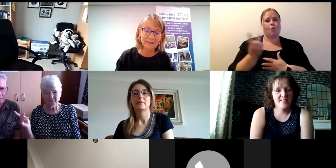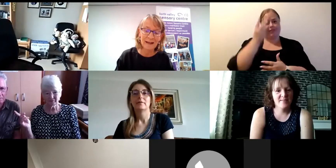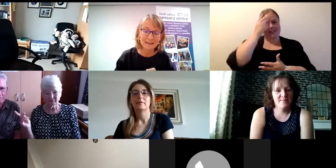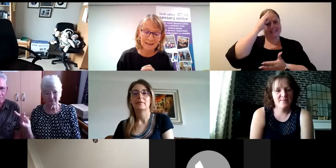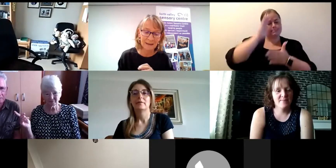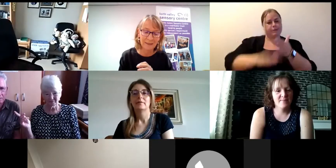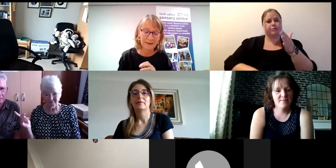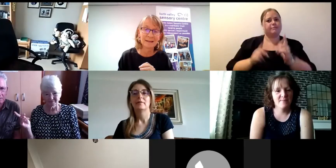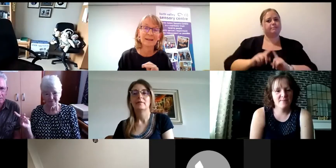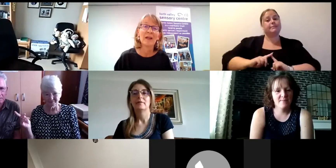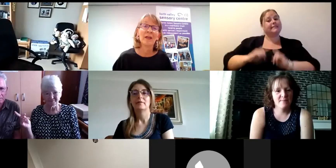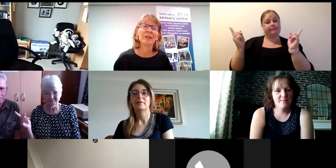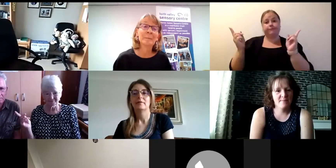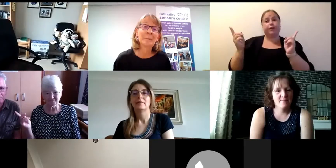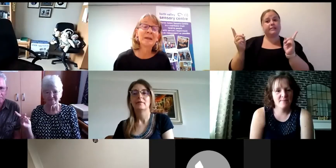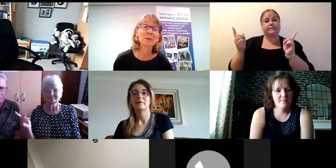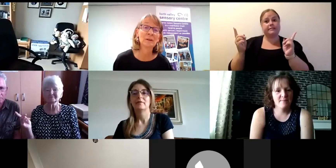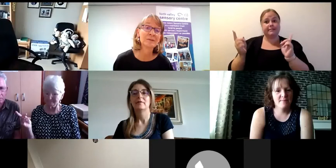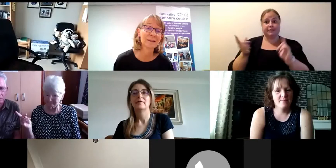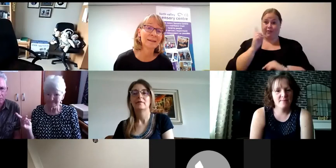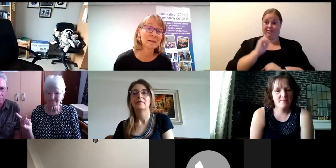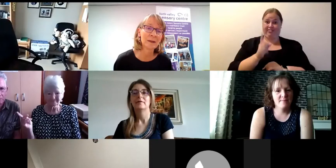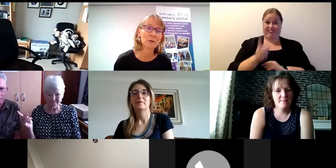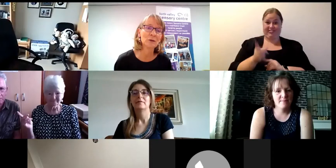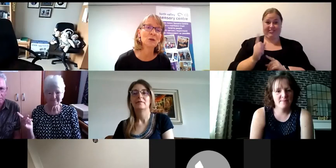and that's the kind of thing that people love to learn about.